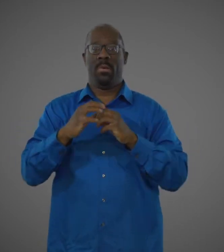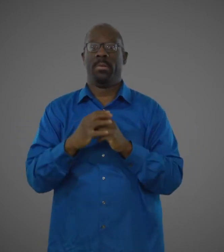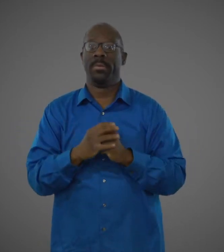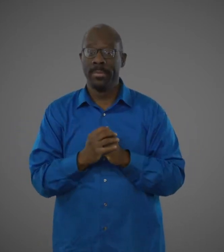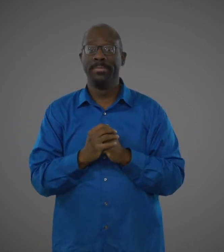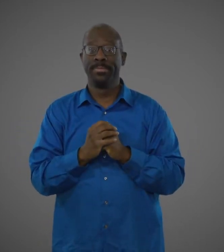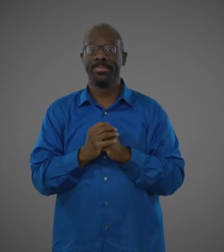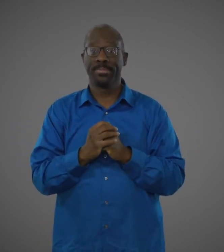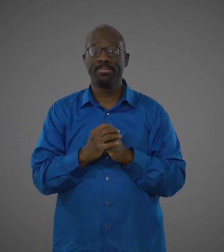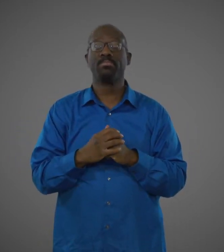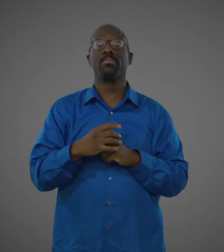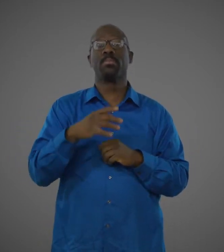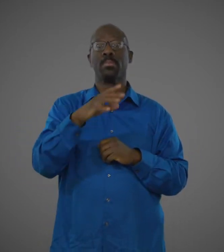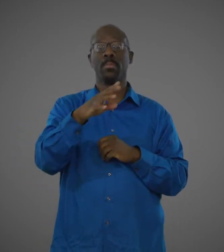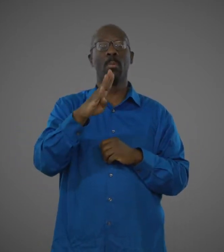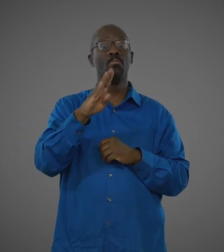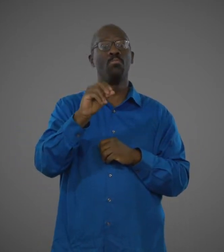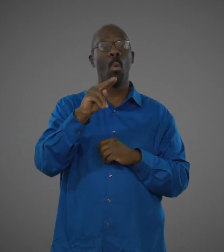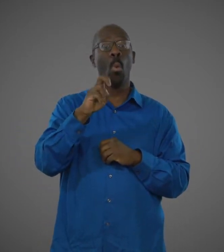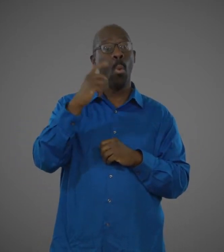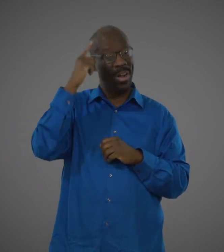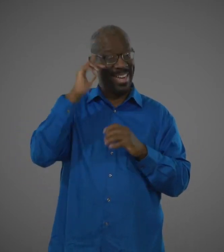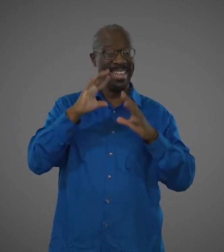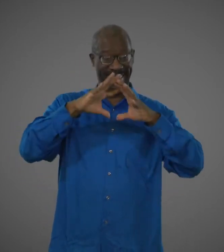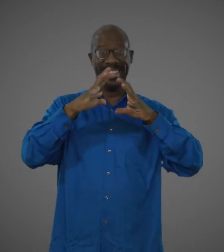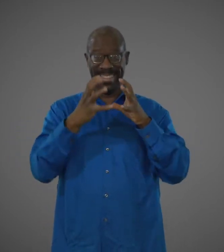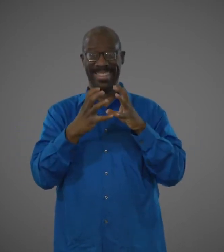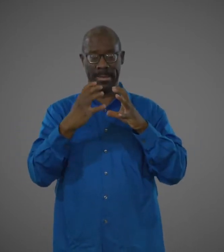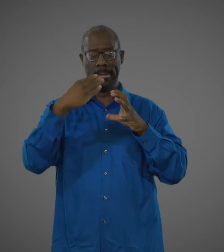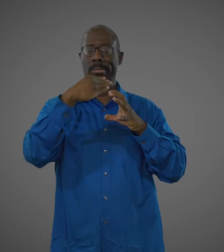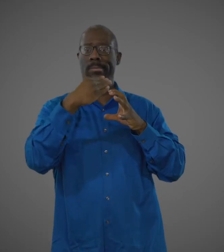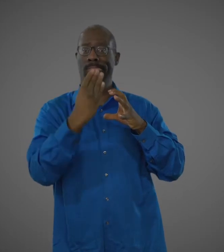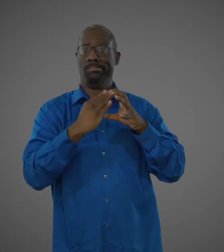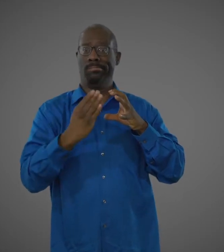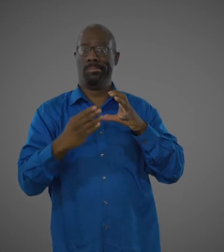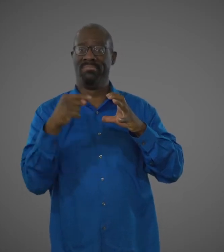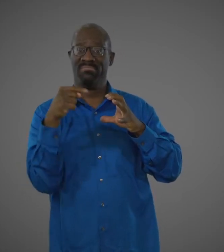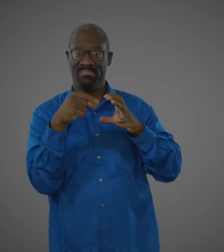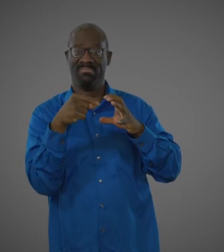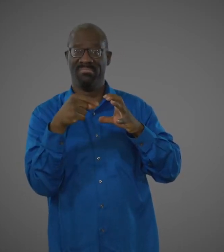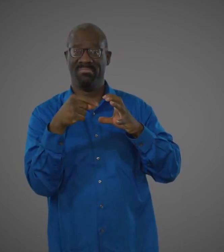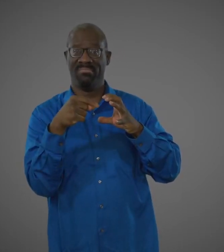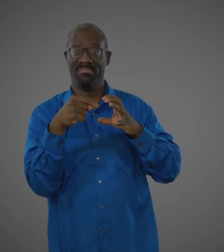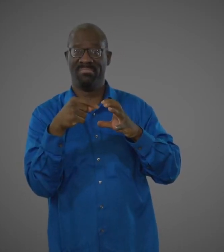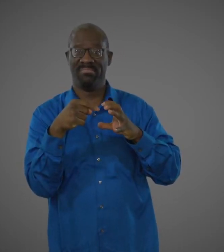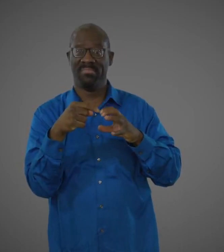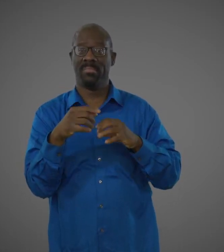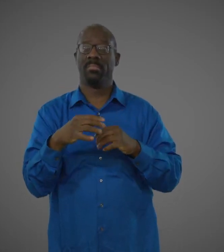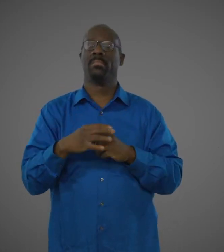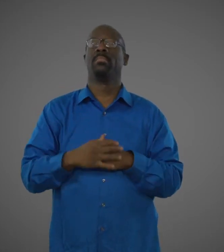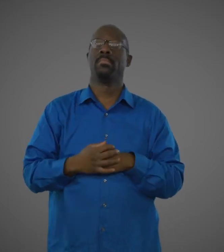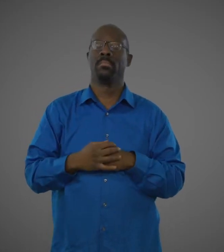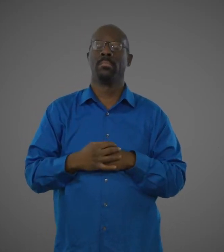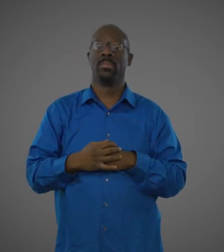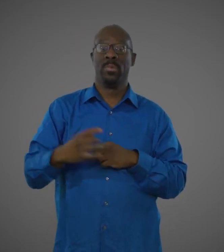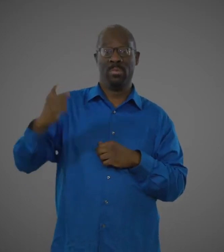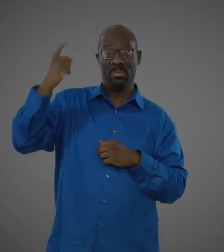The bone surrounding the brain pushes against the swelling